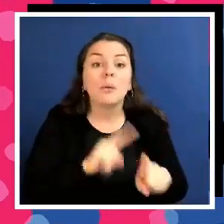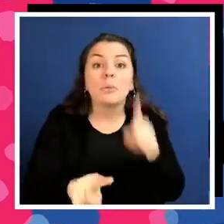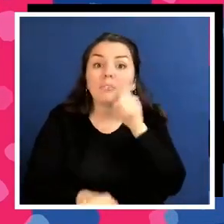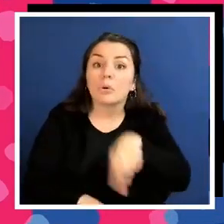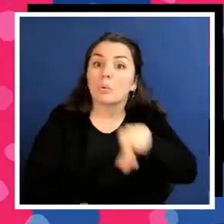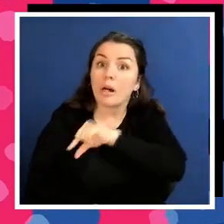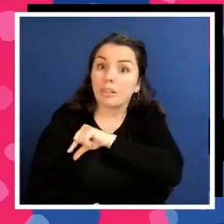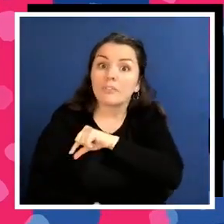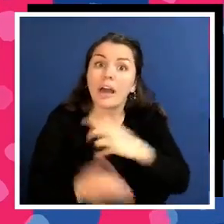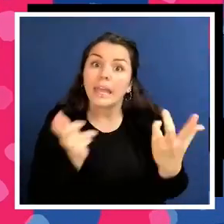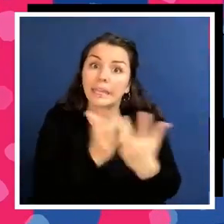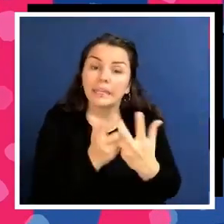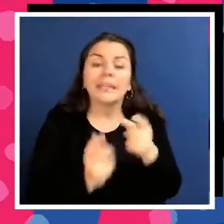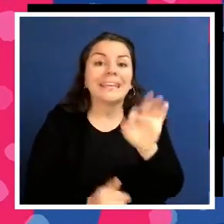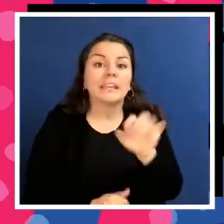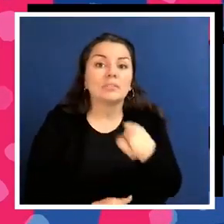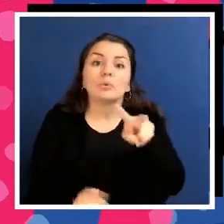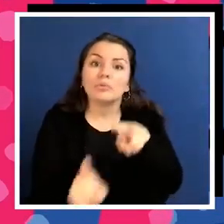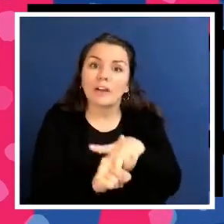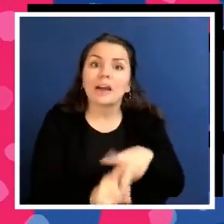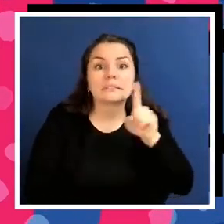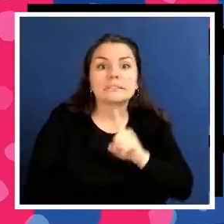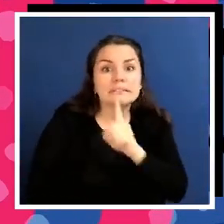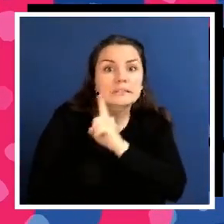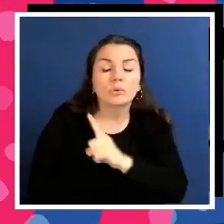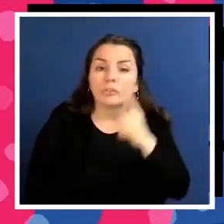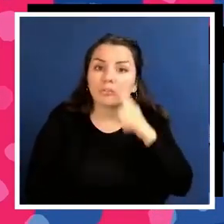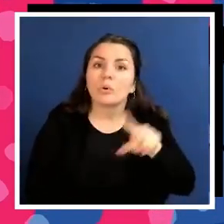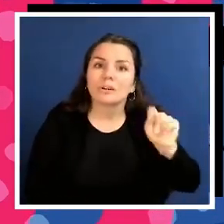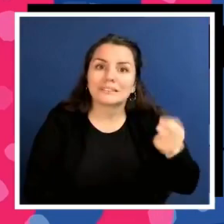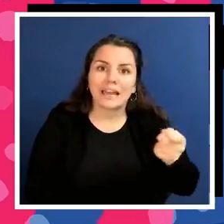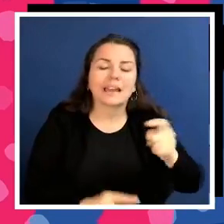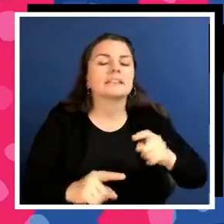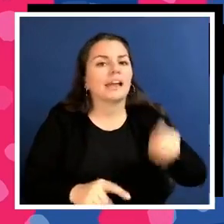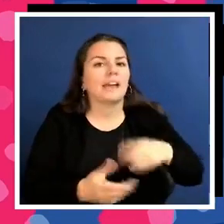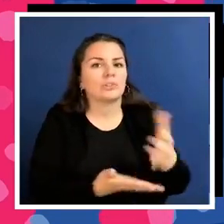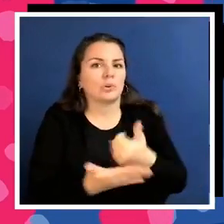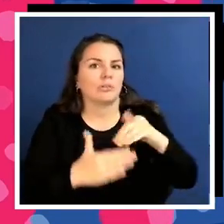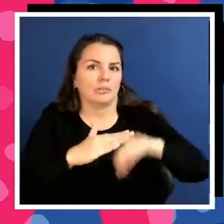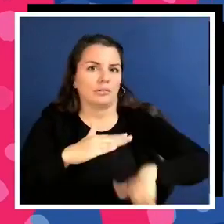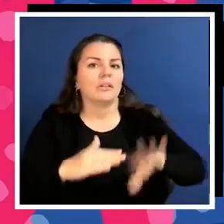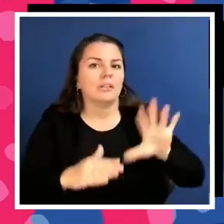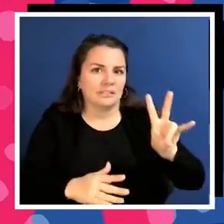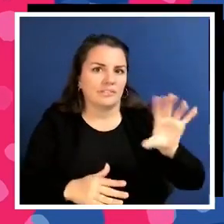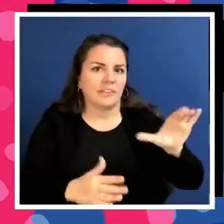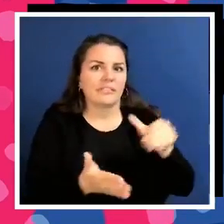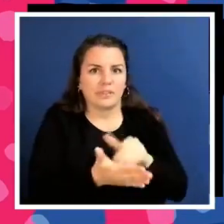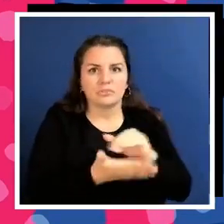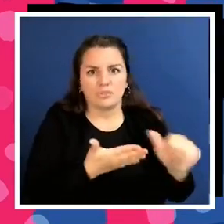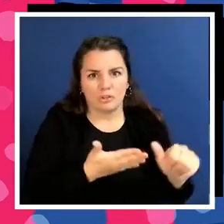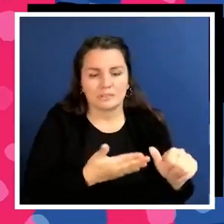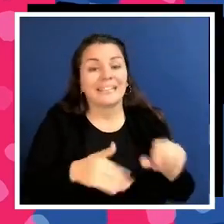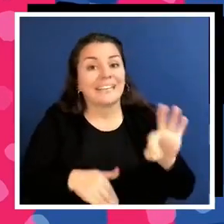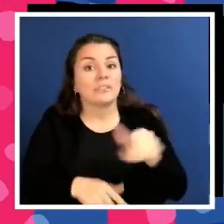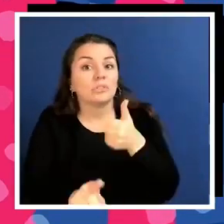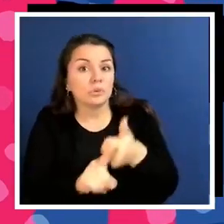BETWEEN THE AGES OF 0-5 YOU CAN EARN UP TO $3600 PER KID. IF THE KID BETWEEN THE AGES OF 6-17 GIRL THAT'S $3000!